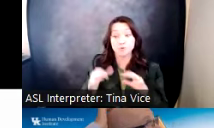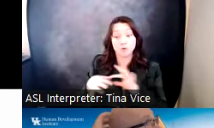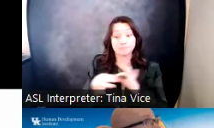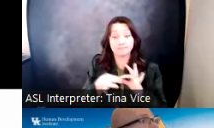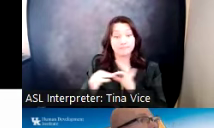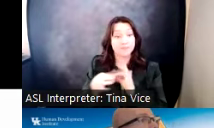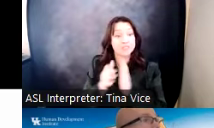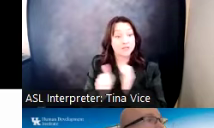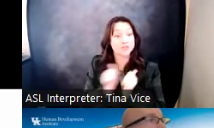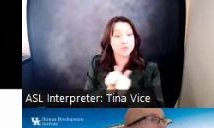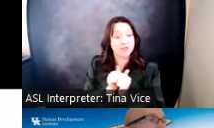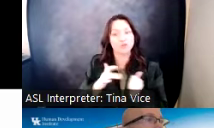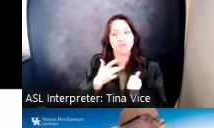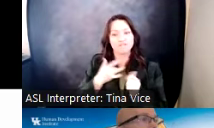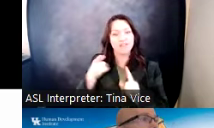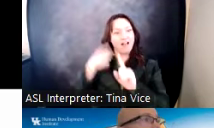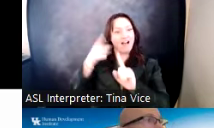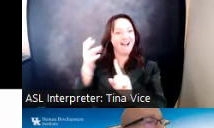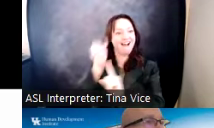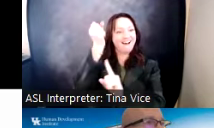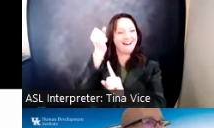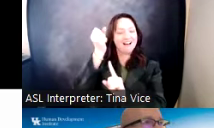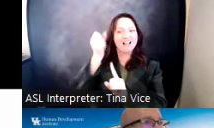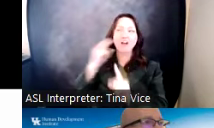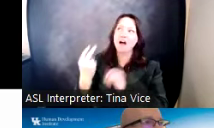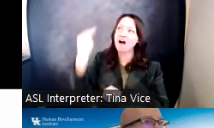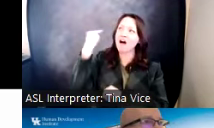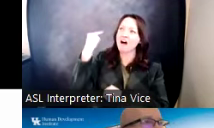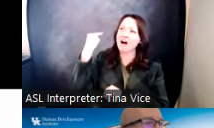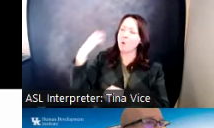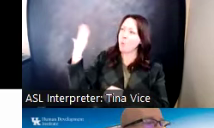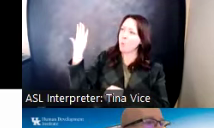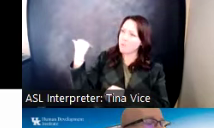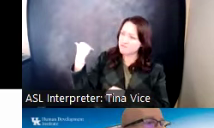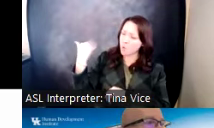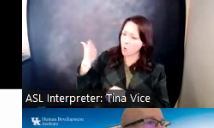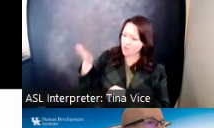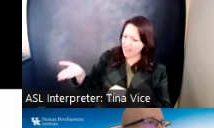of accomplishment to see like, hey, this is where I was and now this is where I'm at. Um, and then at the end of the